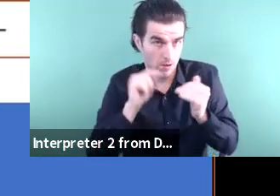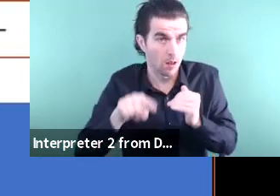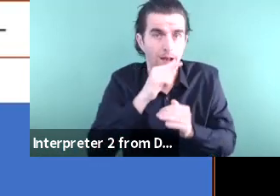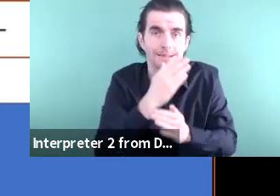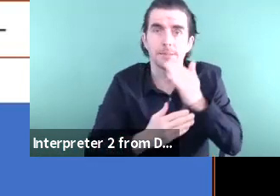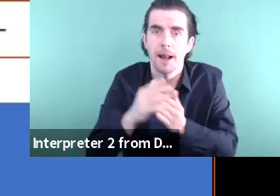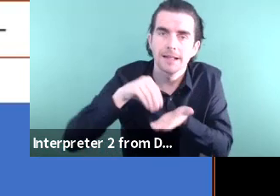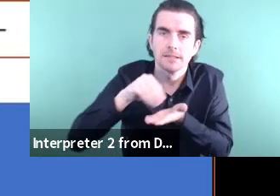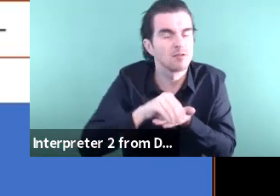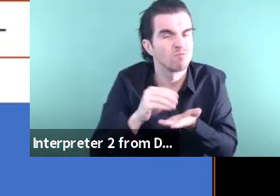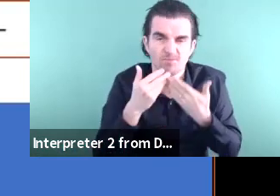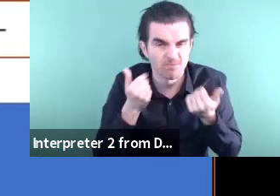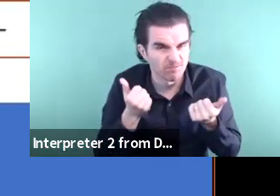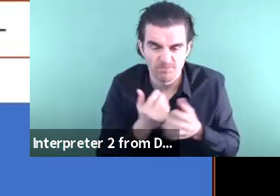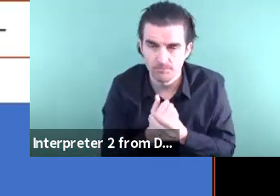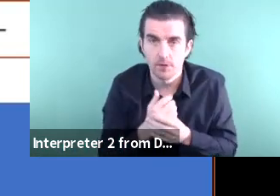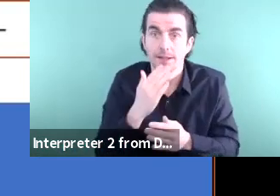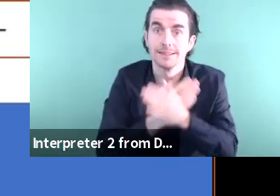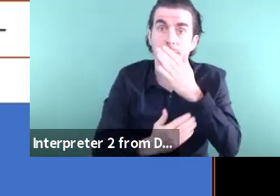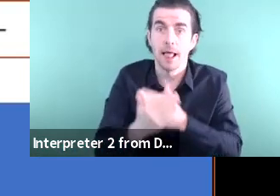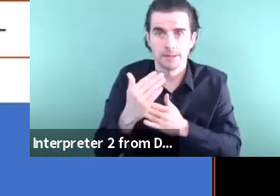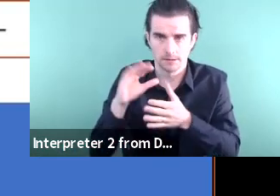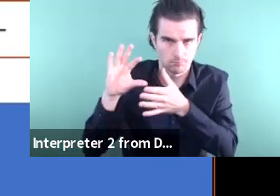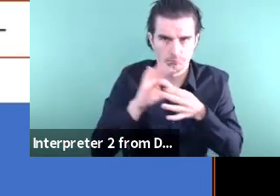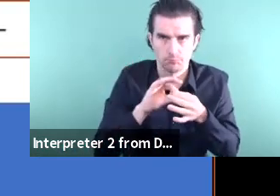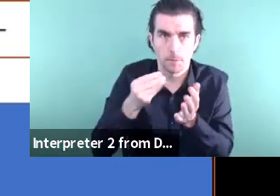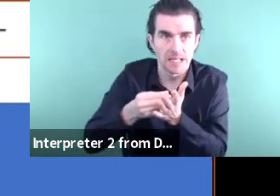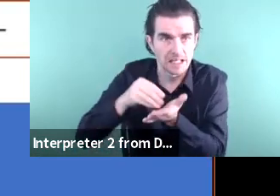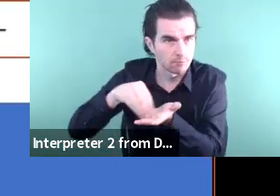active labour market policy incentives such as tax exemptions for companies,